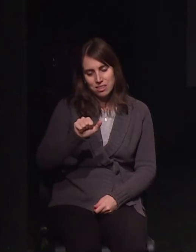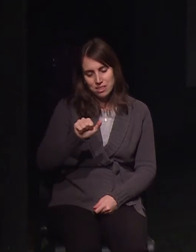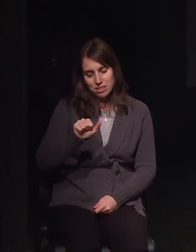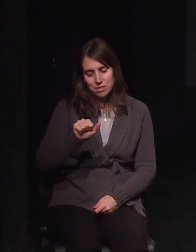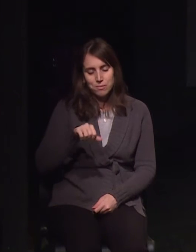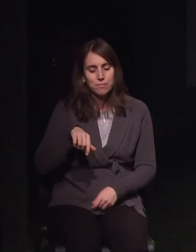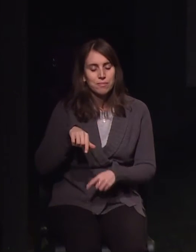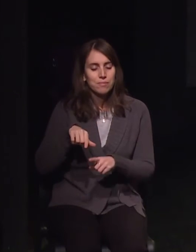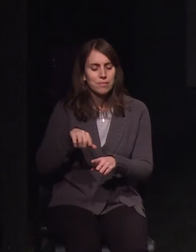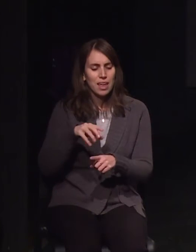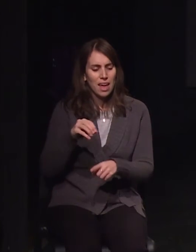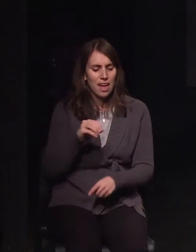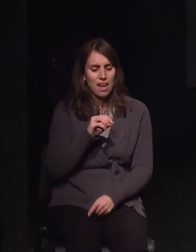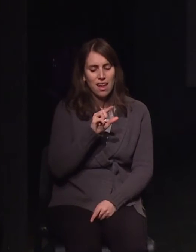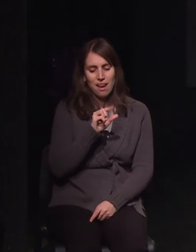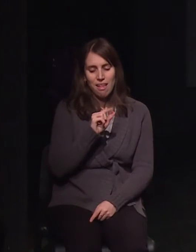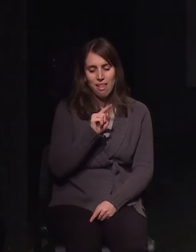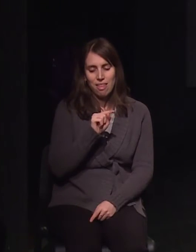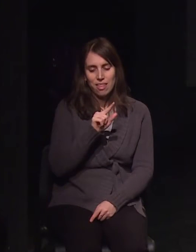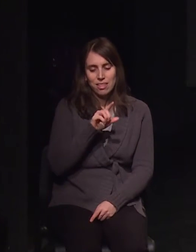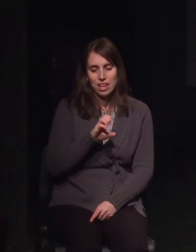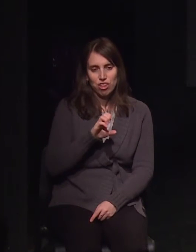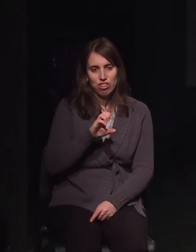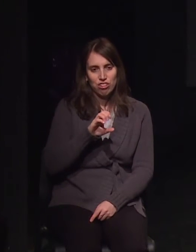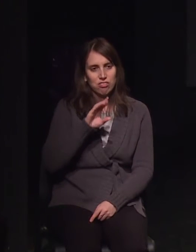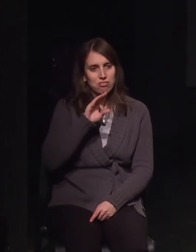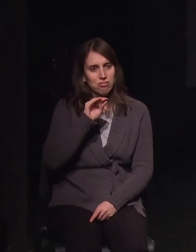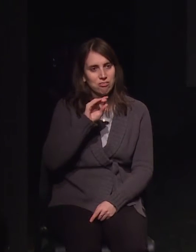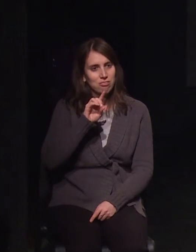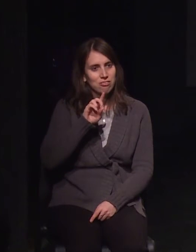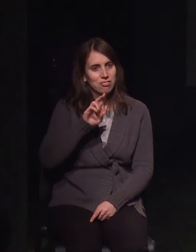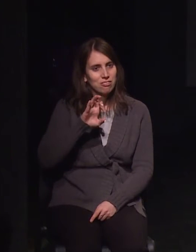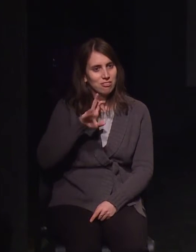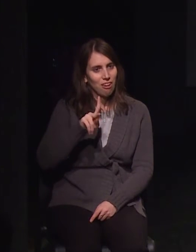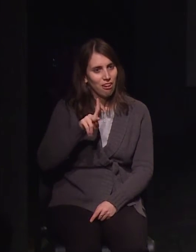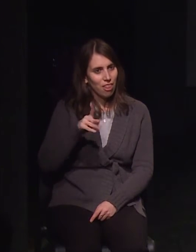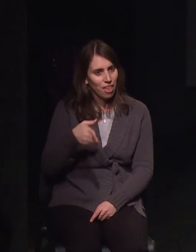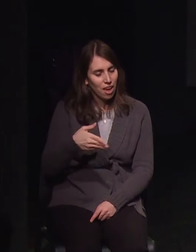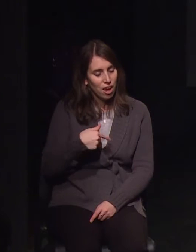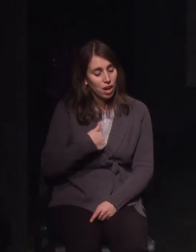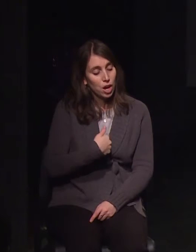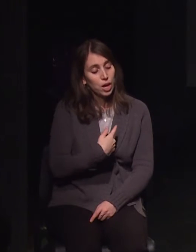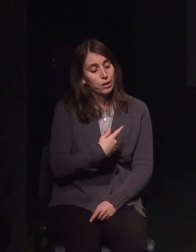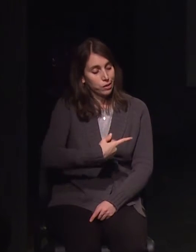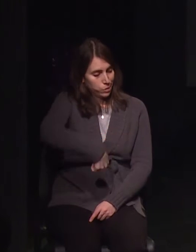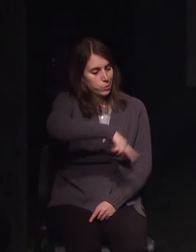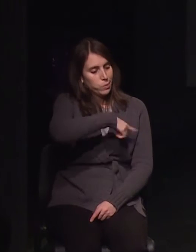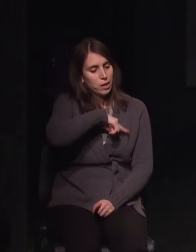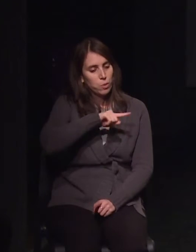And Lil Buck was there, and we went for three hours to this school, and we put on an art